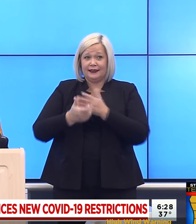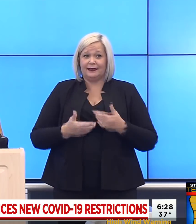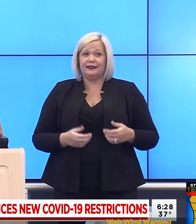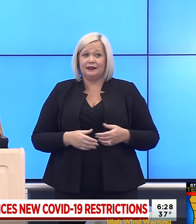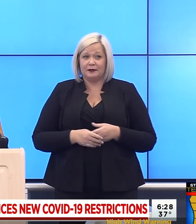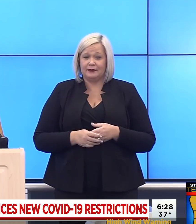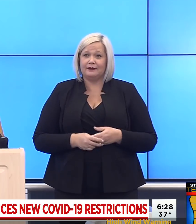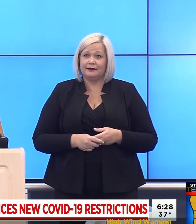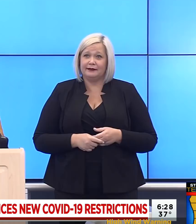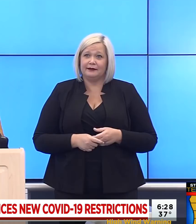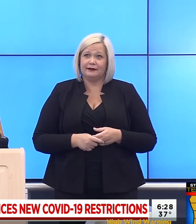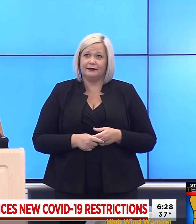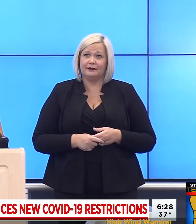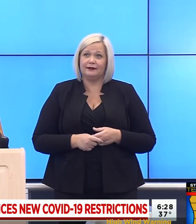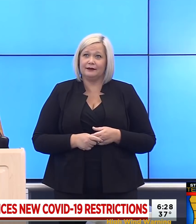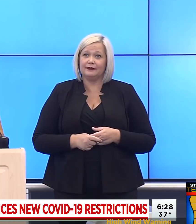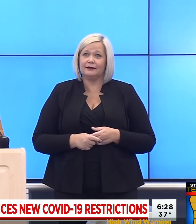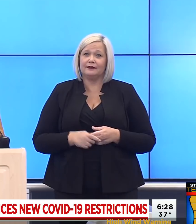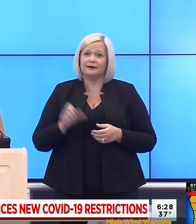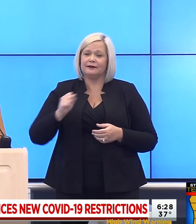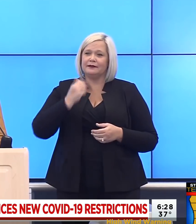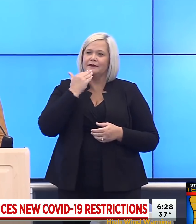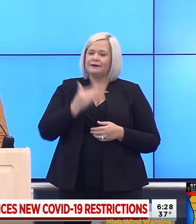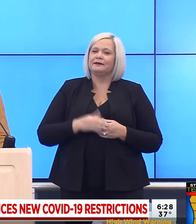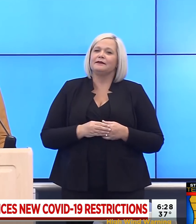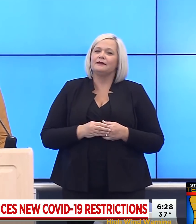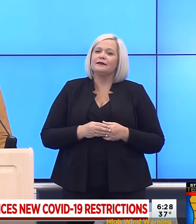GOOD THING. CREGAN OR THE NEXT QUESTION WILL COME FROM JONATHAN BRIDGE